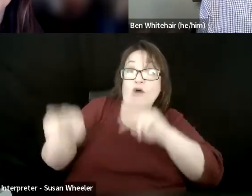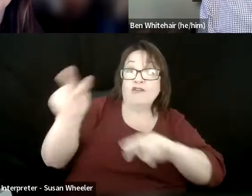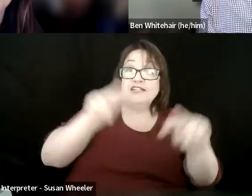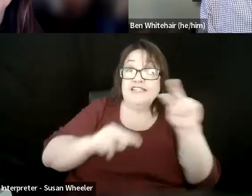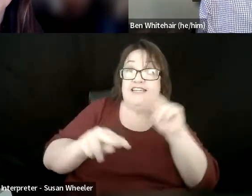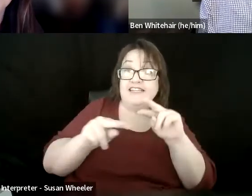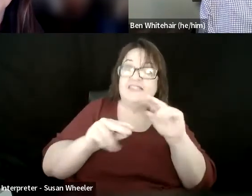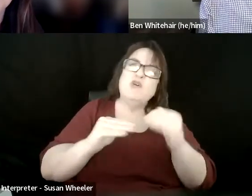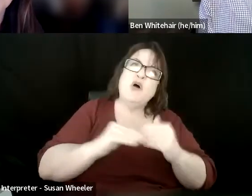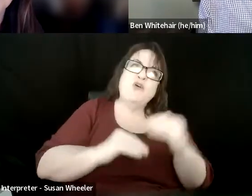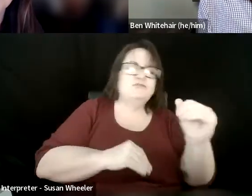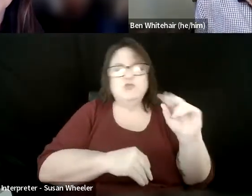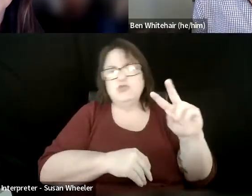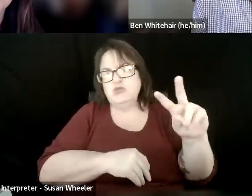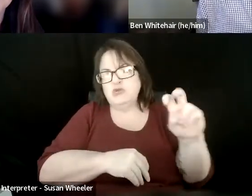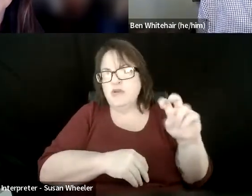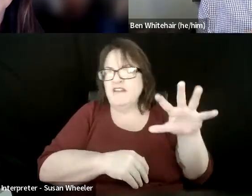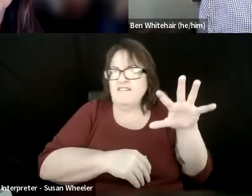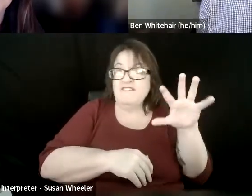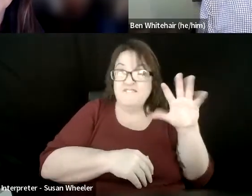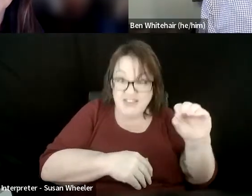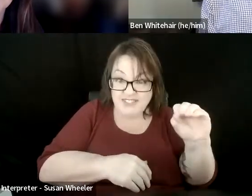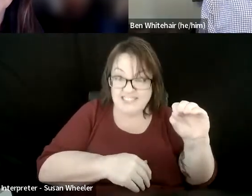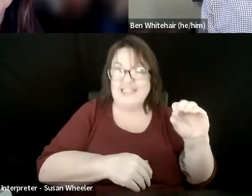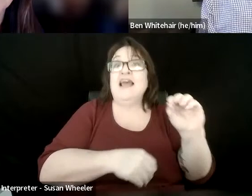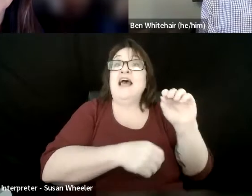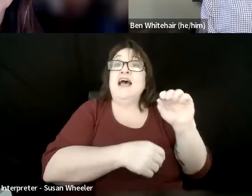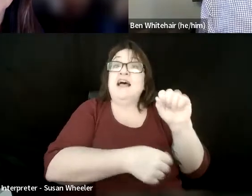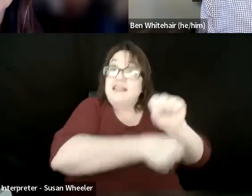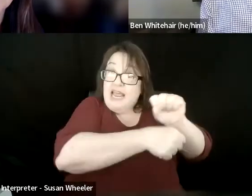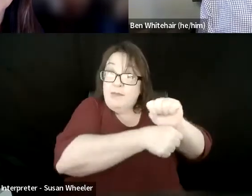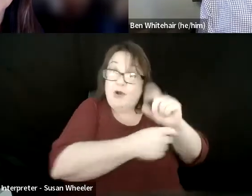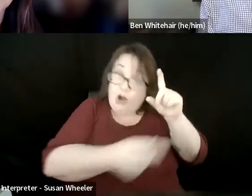of more than 250 labor agreements between SAG-AFTRA